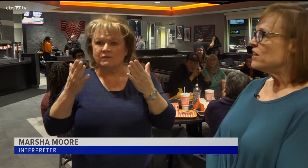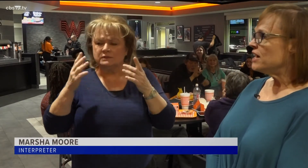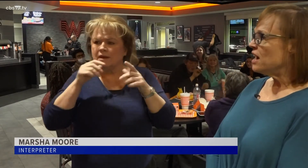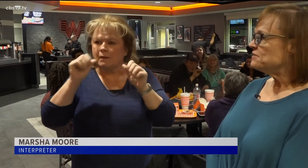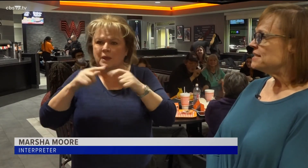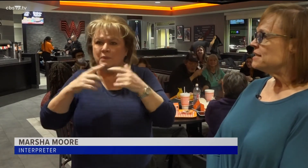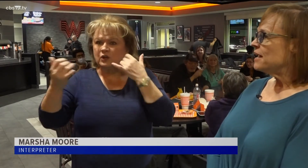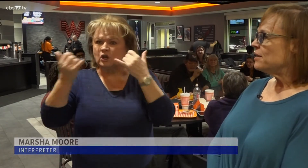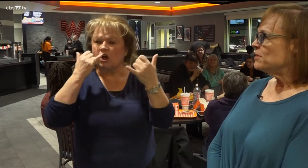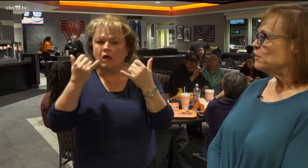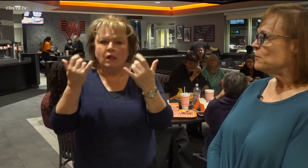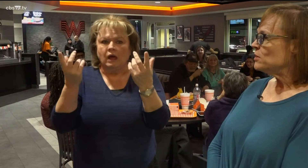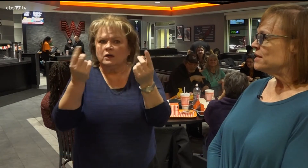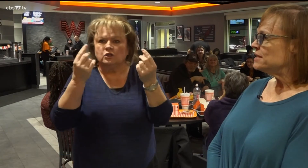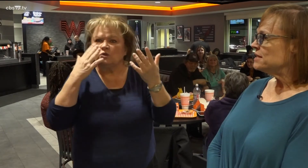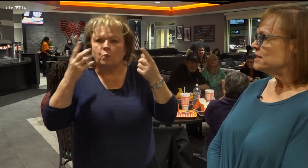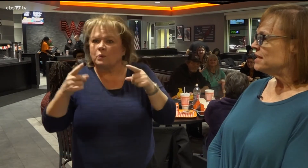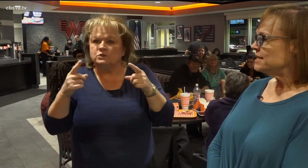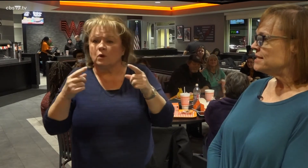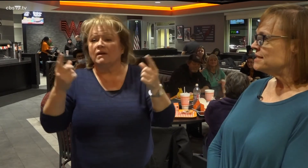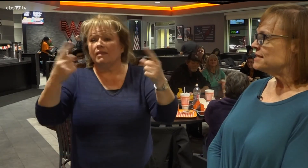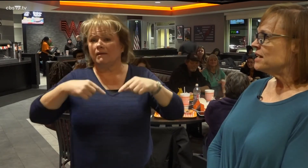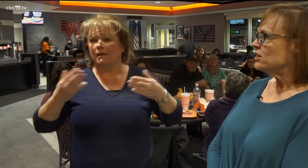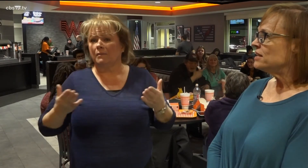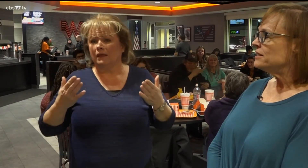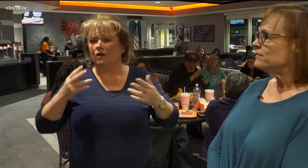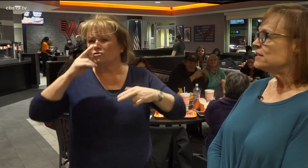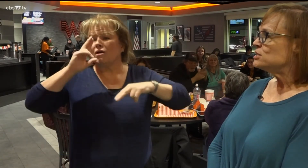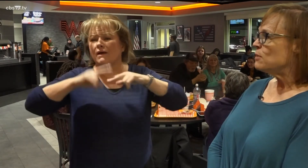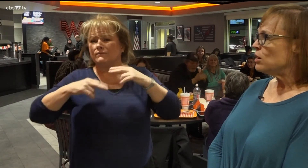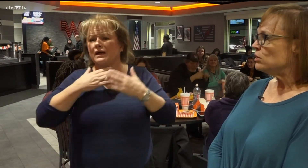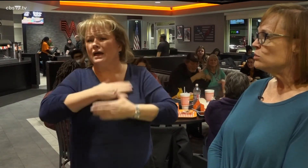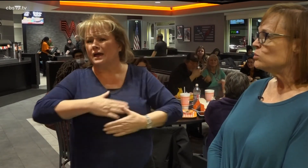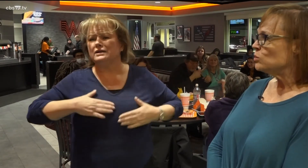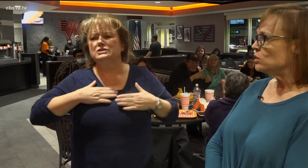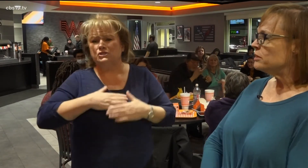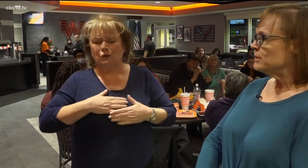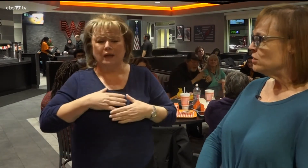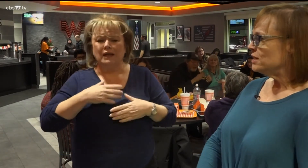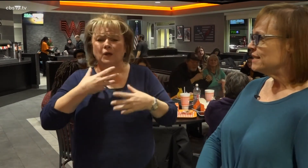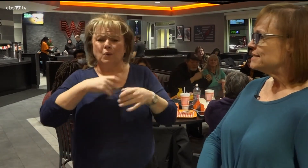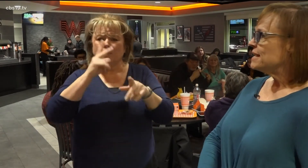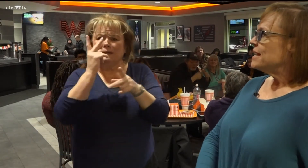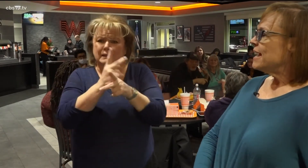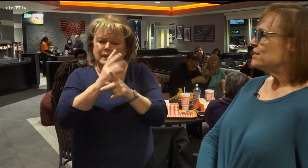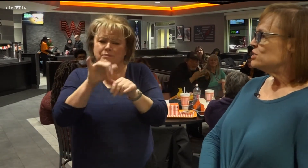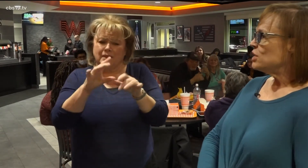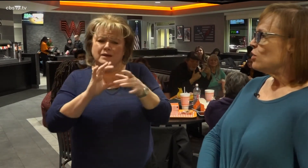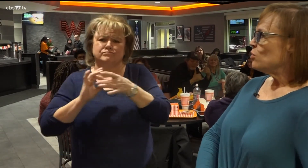Very often the people in the in the East Texas area live in small or rural communities and